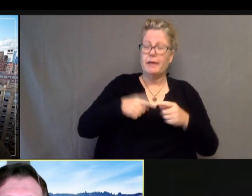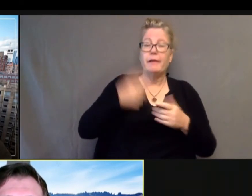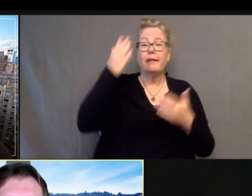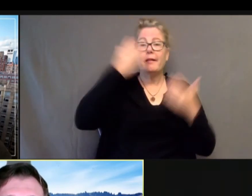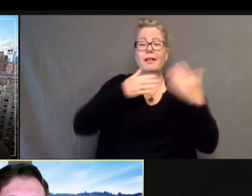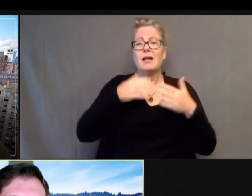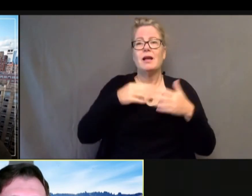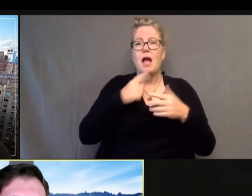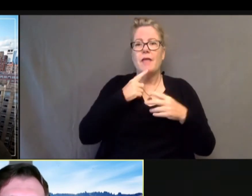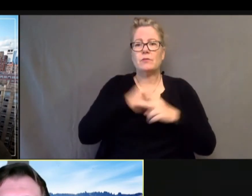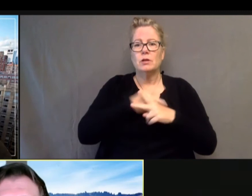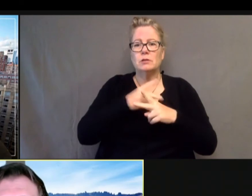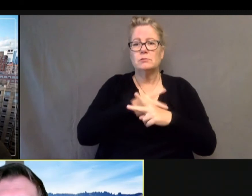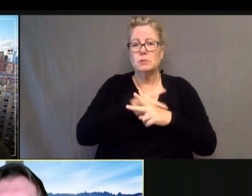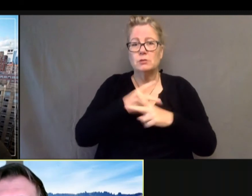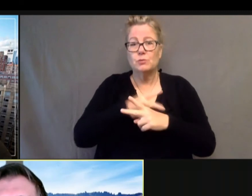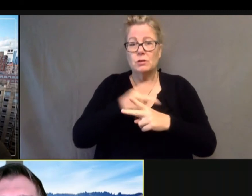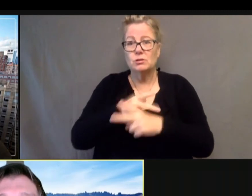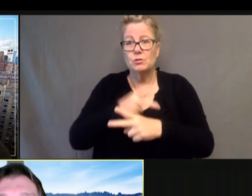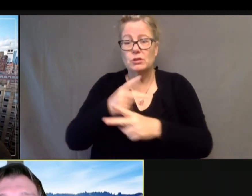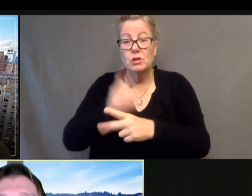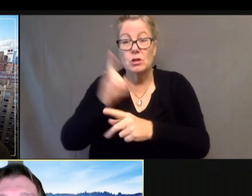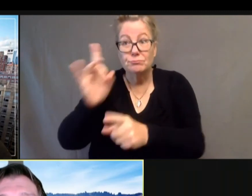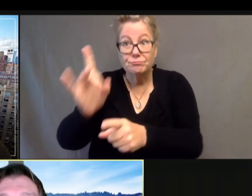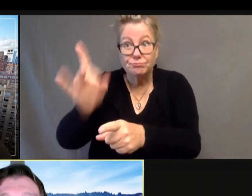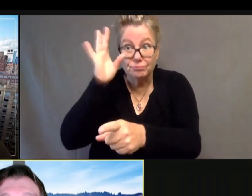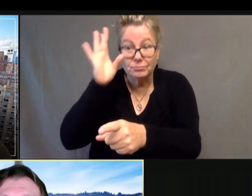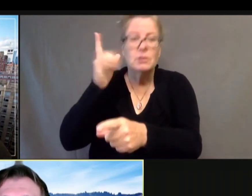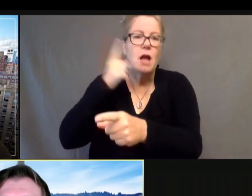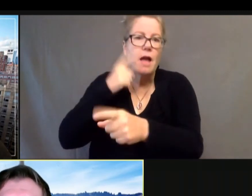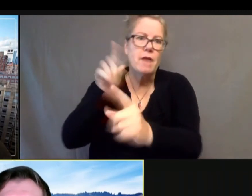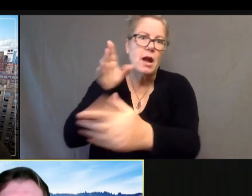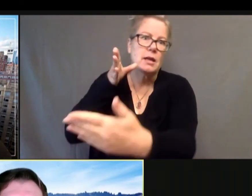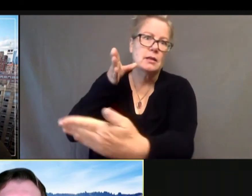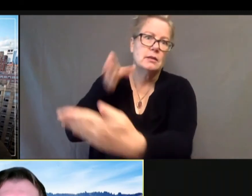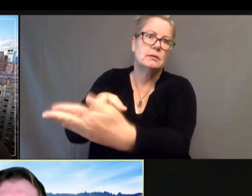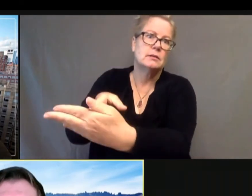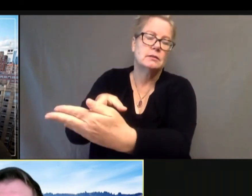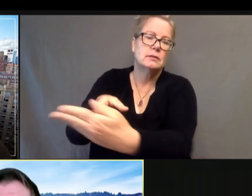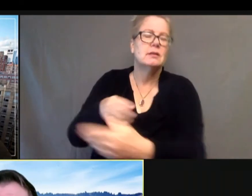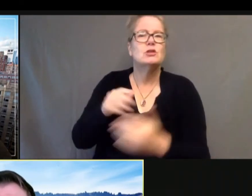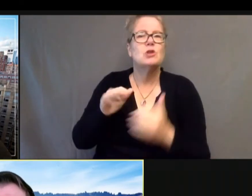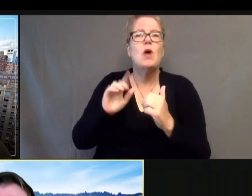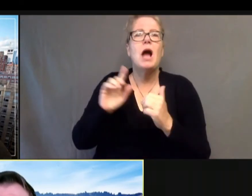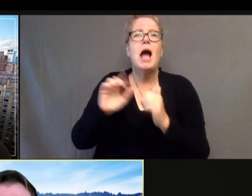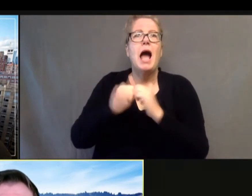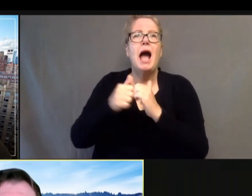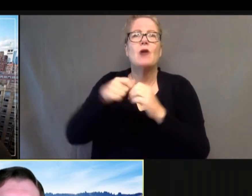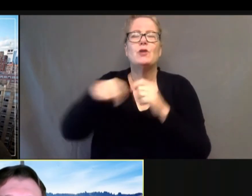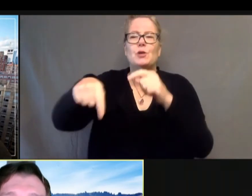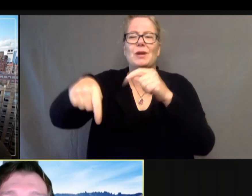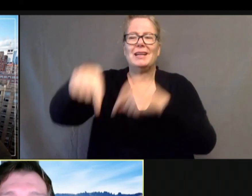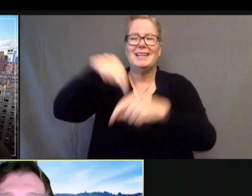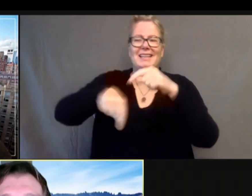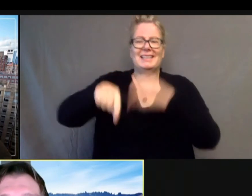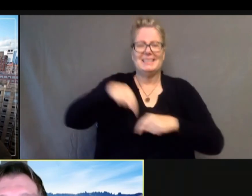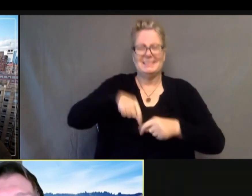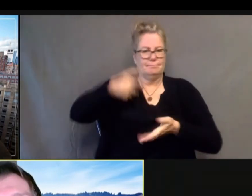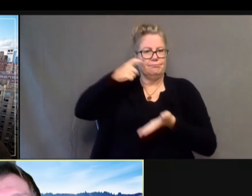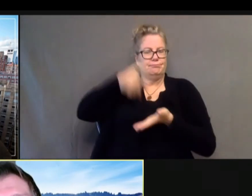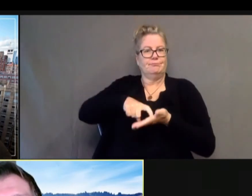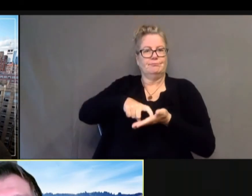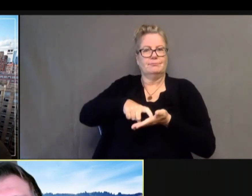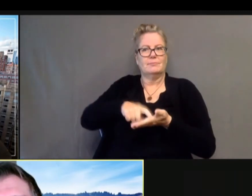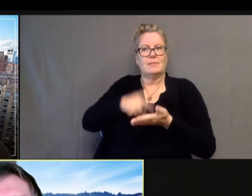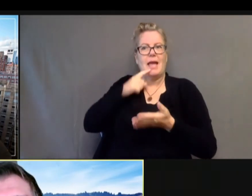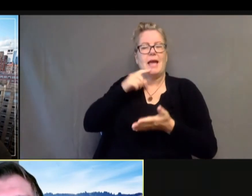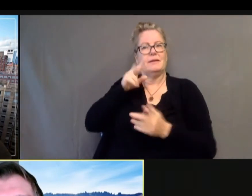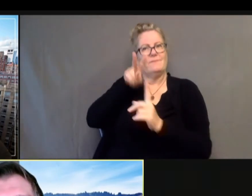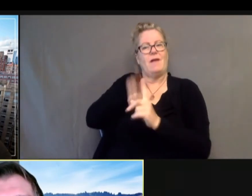the law. The original title of this talk is I Fought the Law and No One Won. Which in